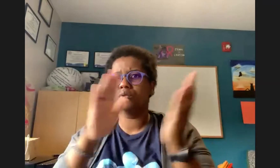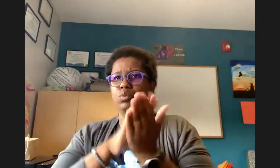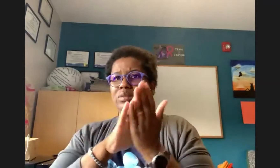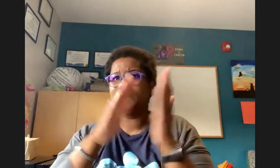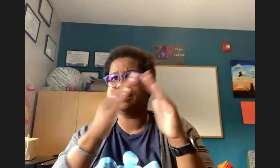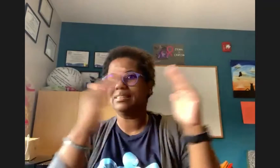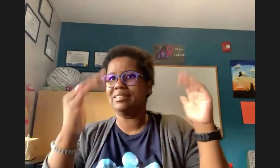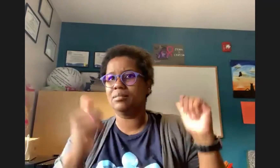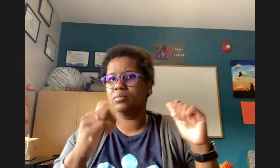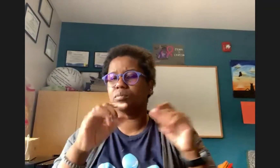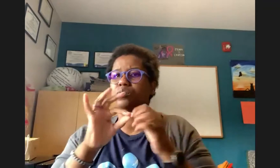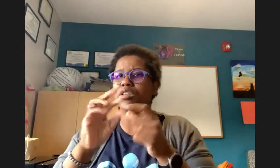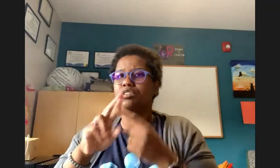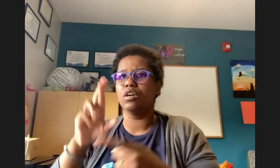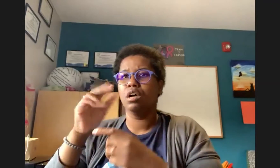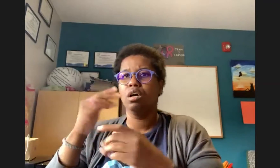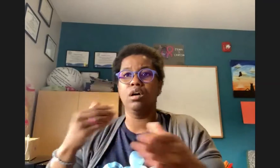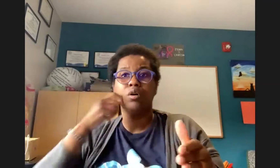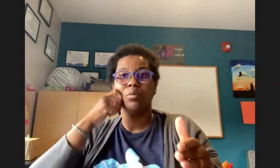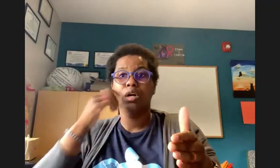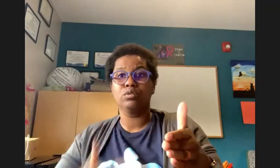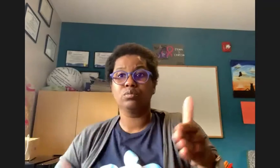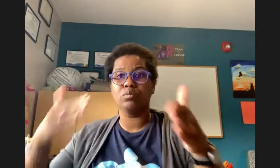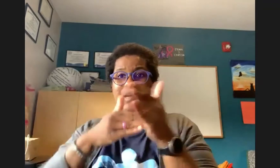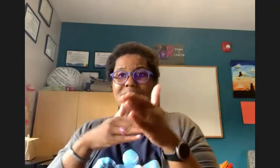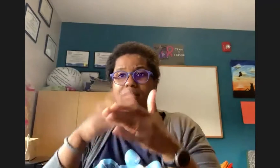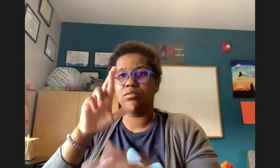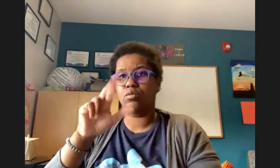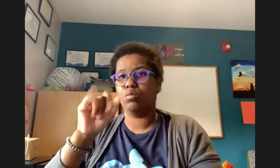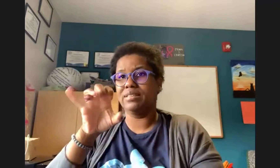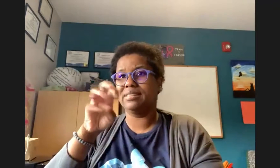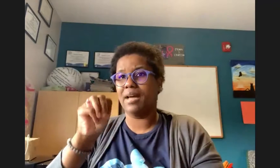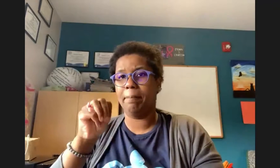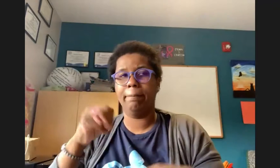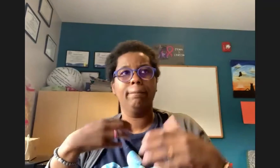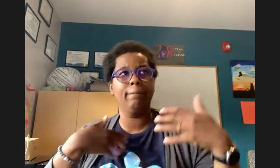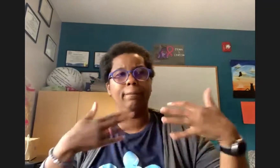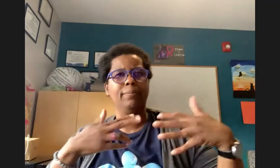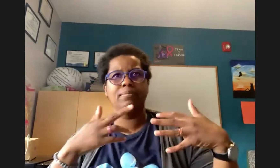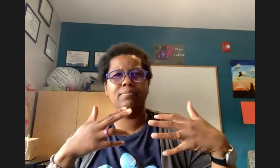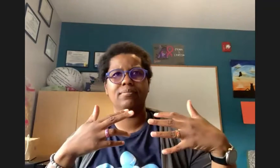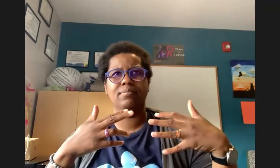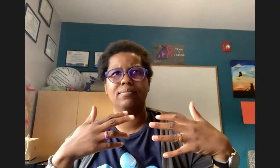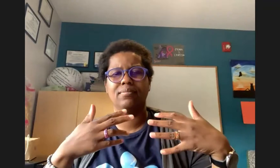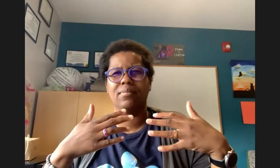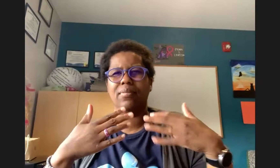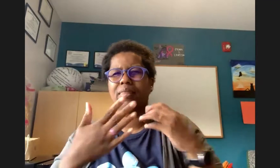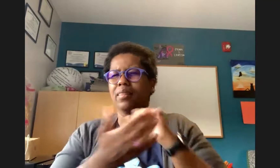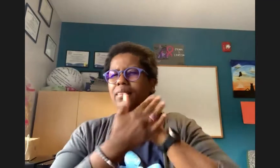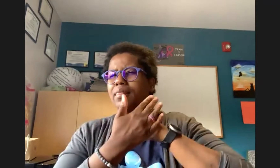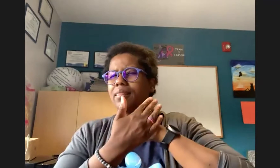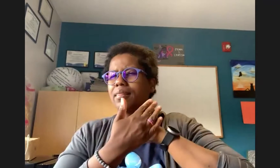That is the approach that school system used. In that school I experienced a lot of racism and depression.